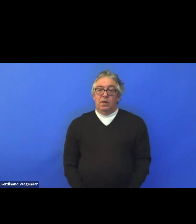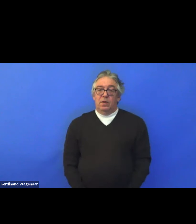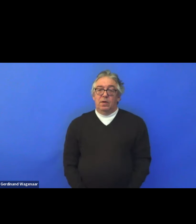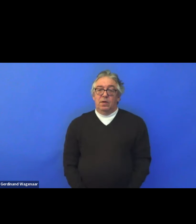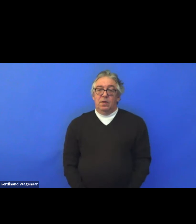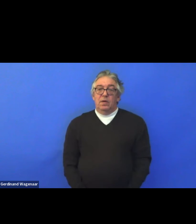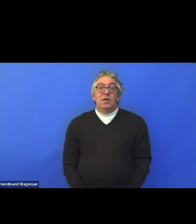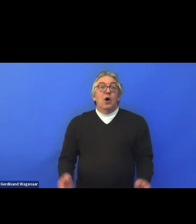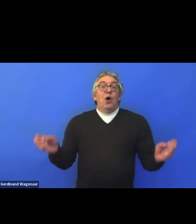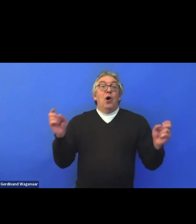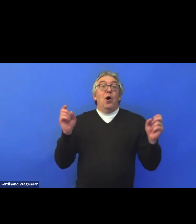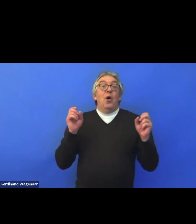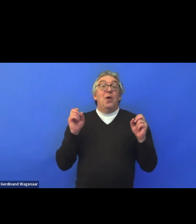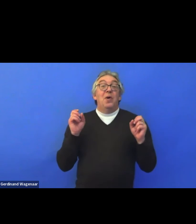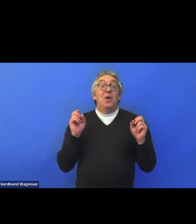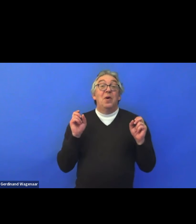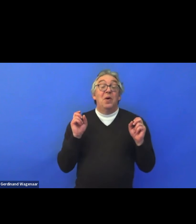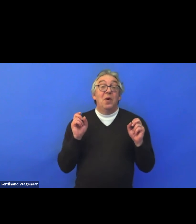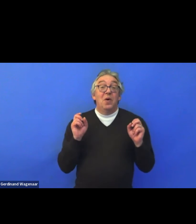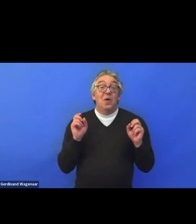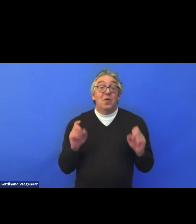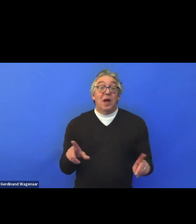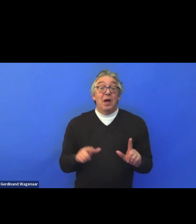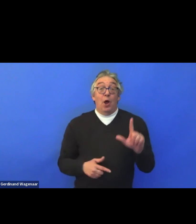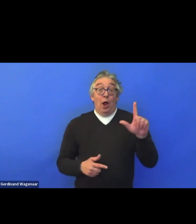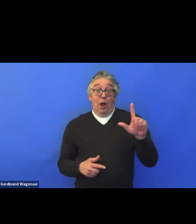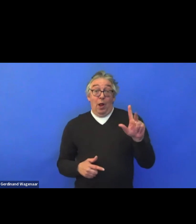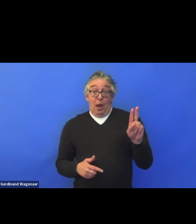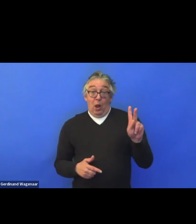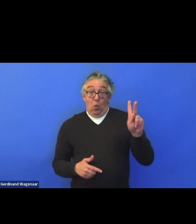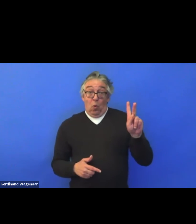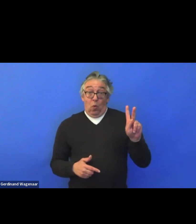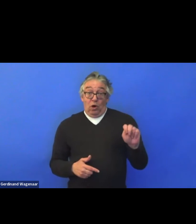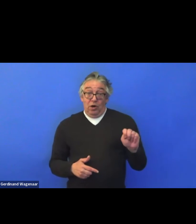Luke is going to give a quick update what was discussed